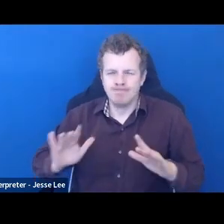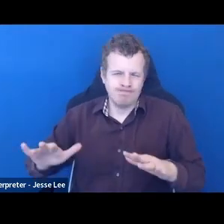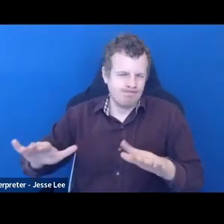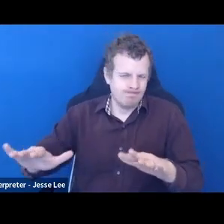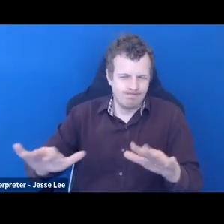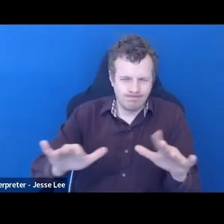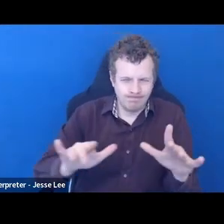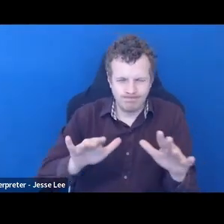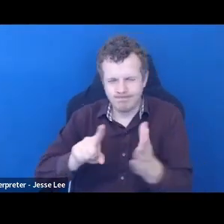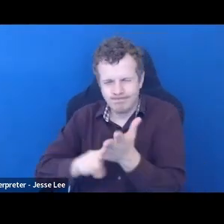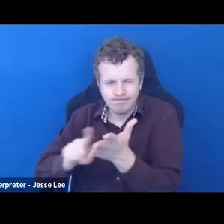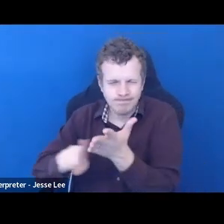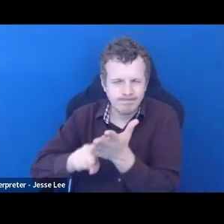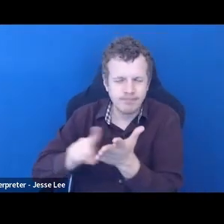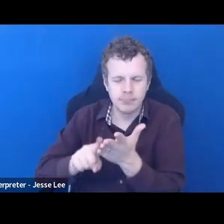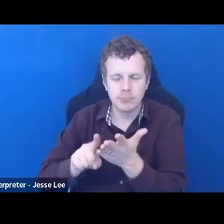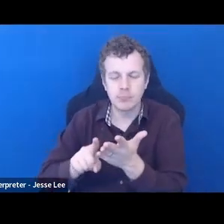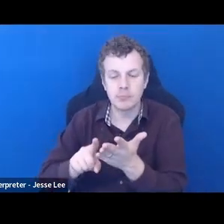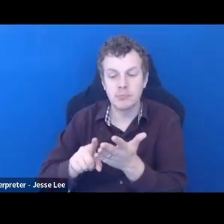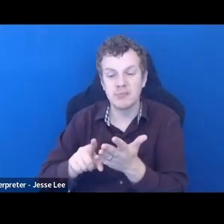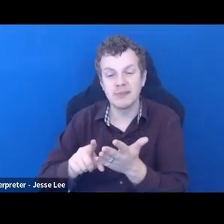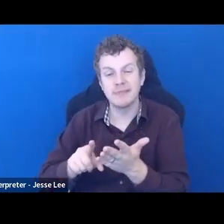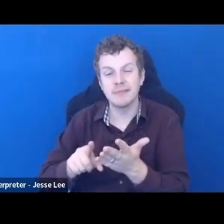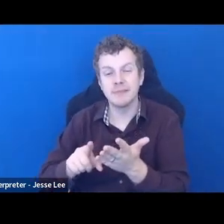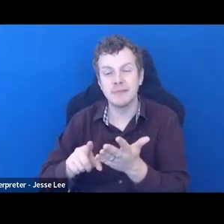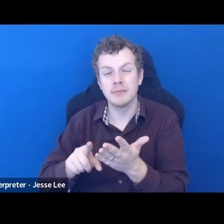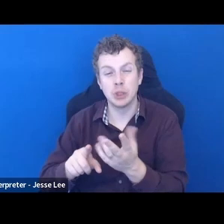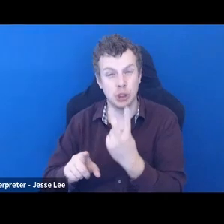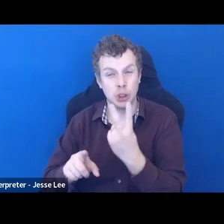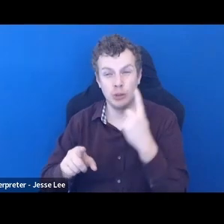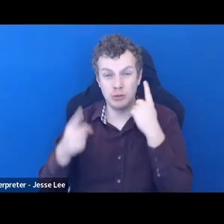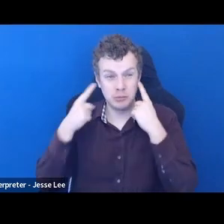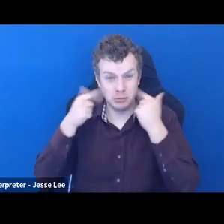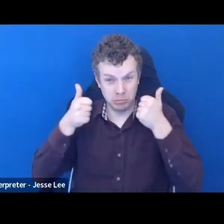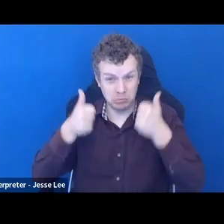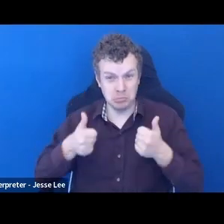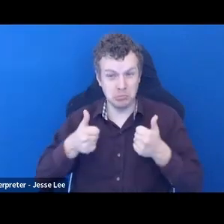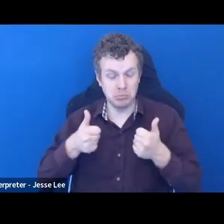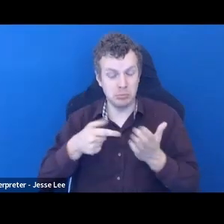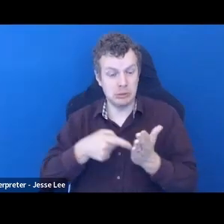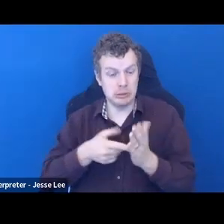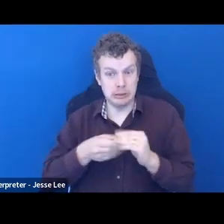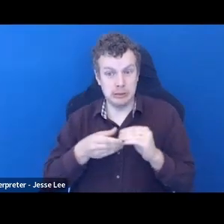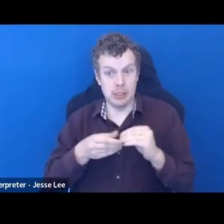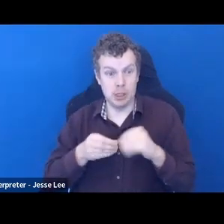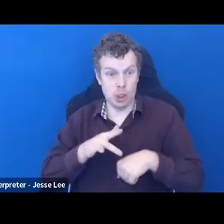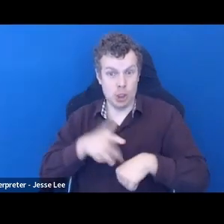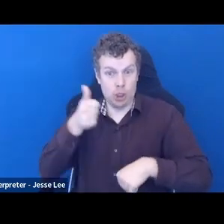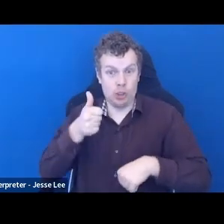that the research for bilateral hearing loss tells us that the earlier you start the better. So we figure that maybe it would be the same.